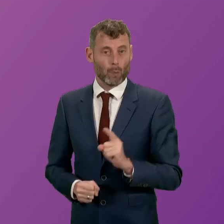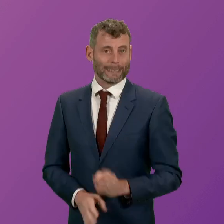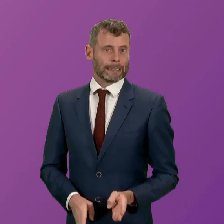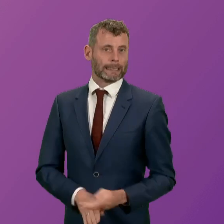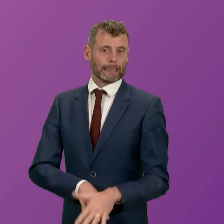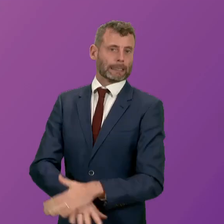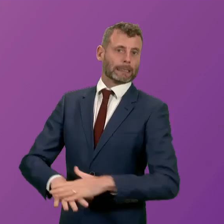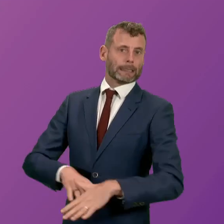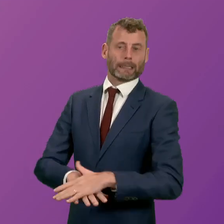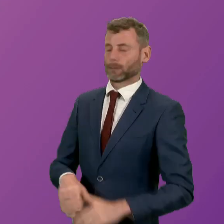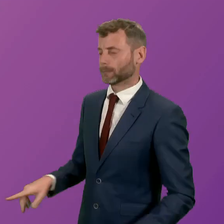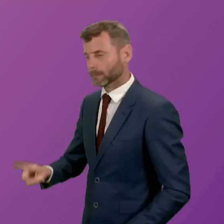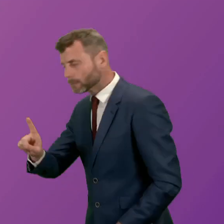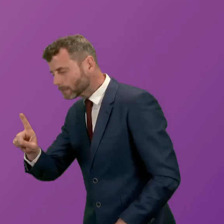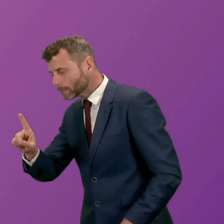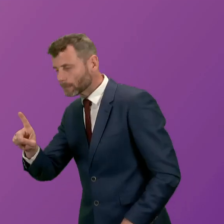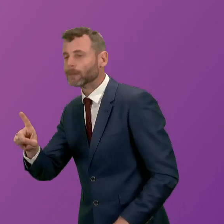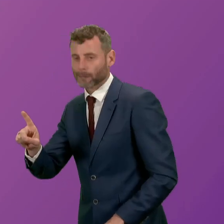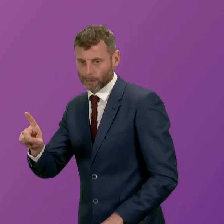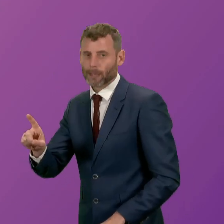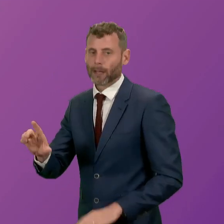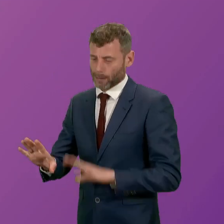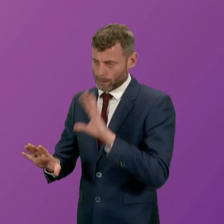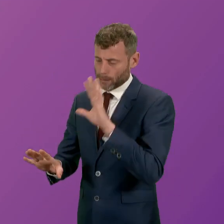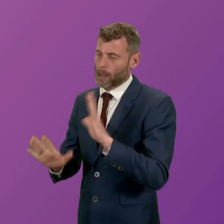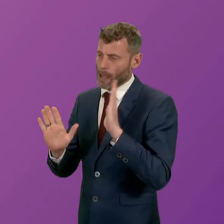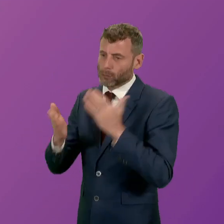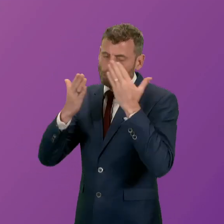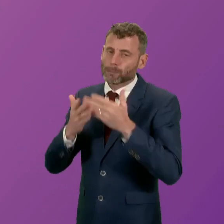Mr Findlay, let us carry out our business in a courteous manner.